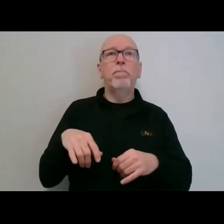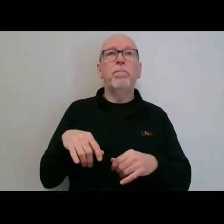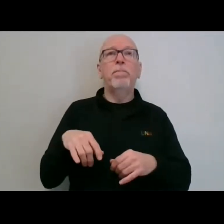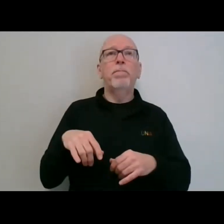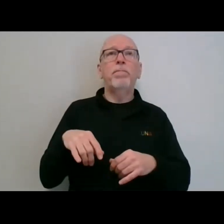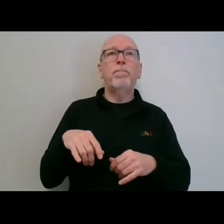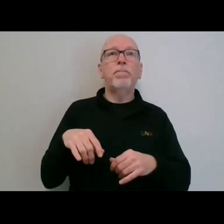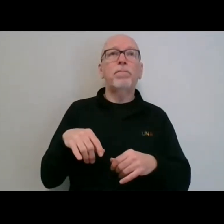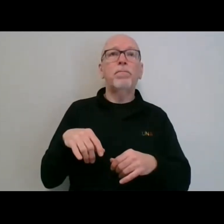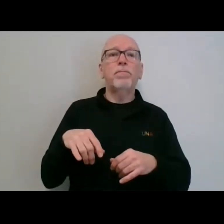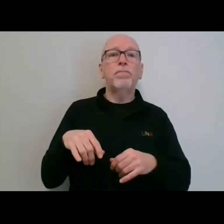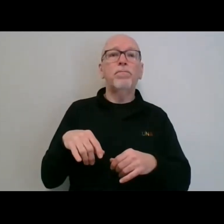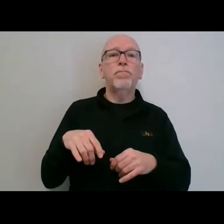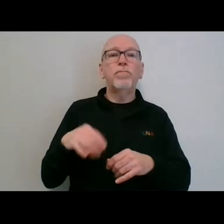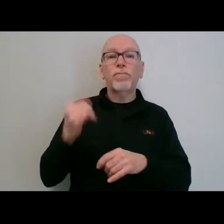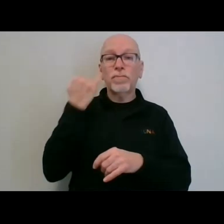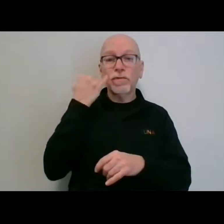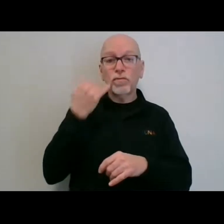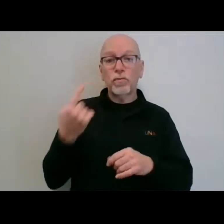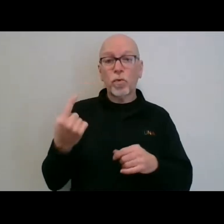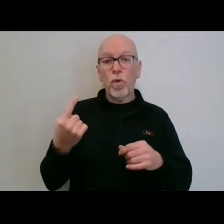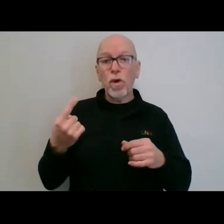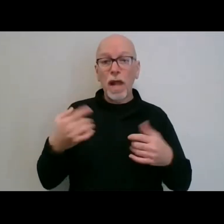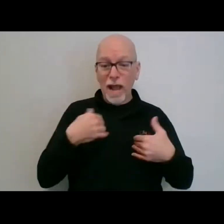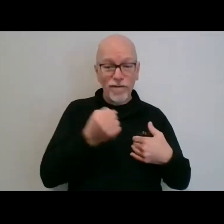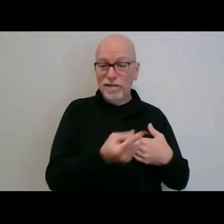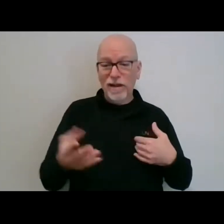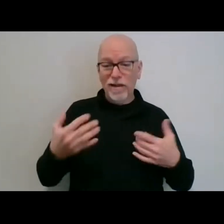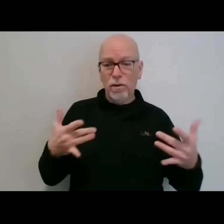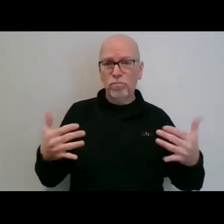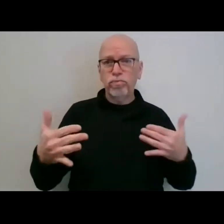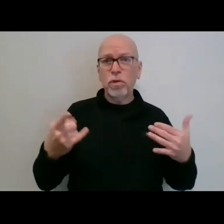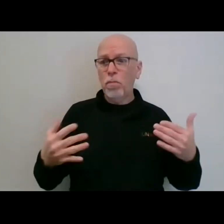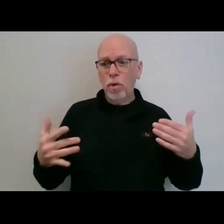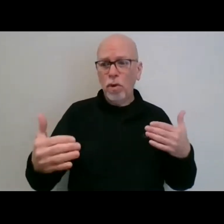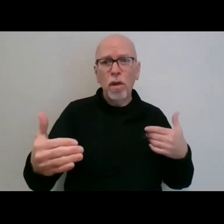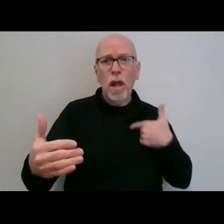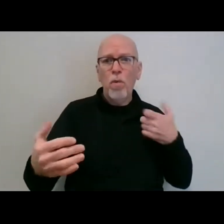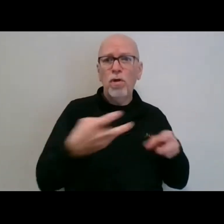if one goes ahead of the others and you want to make the switch, you'll want to know that you're not going to lose